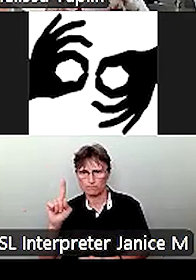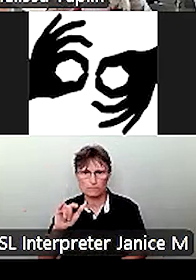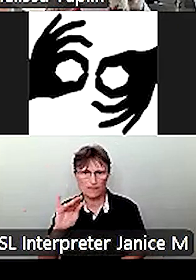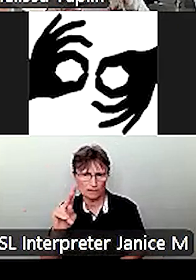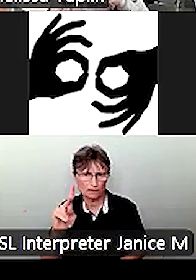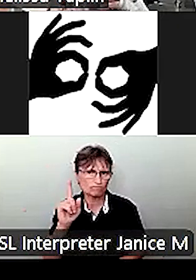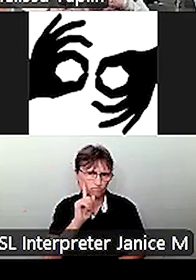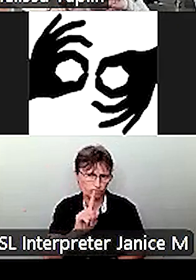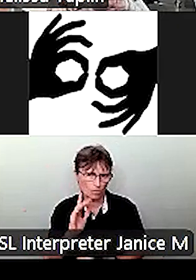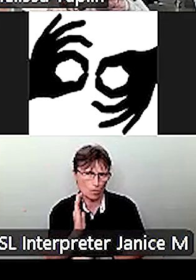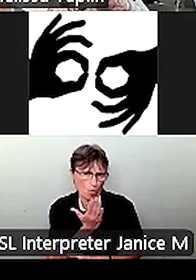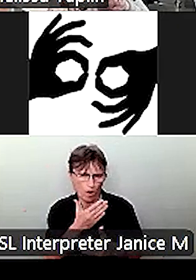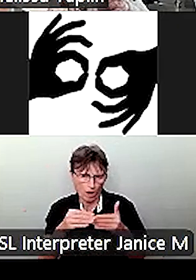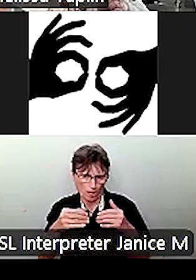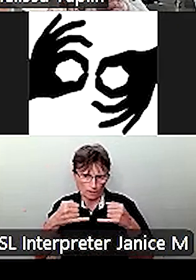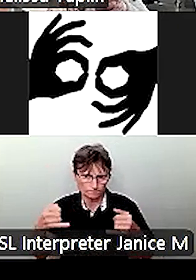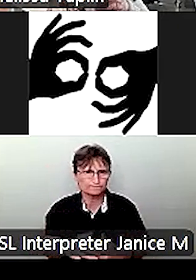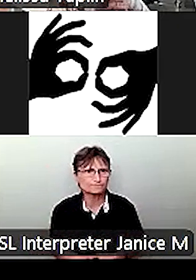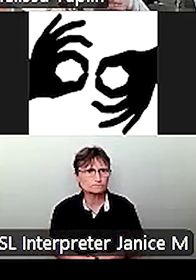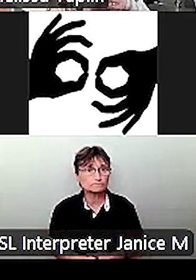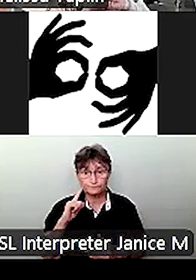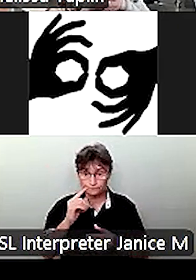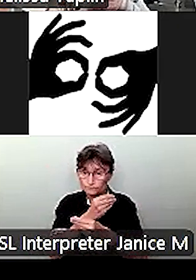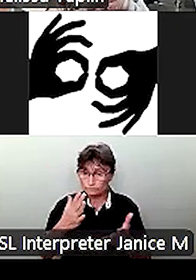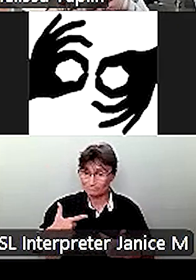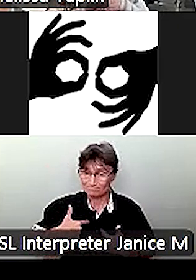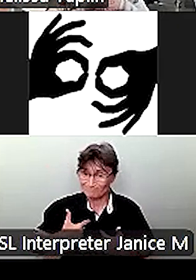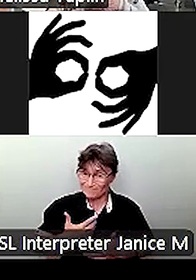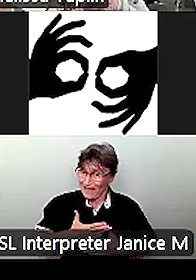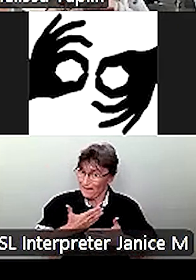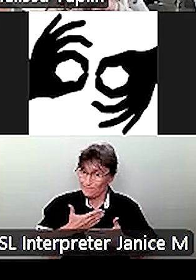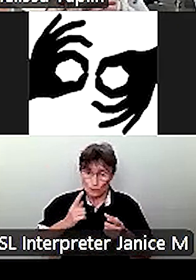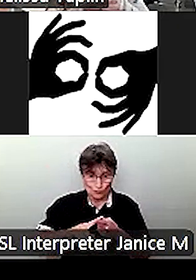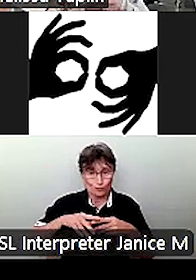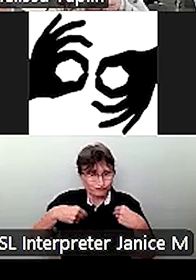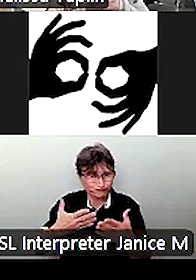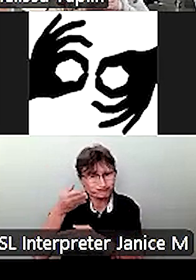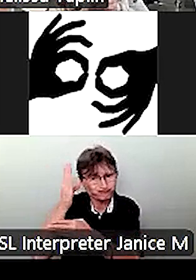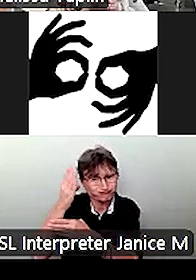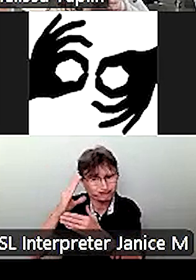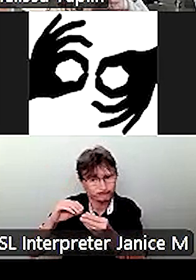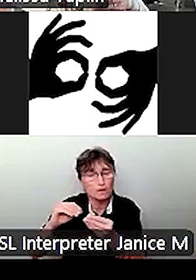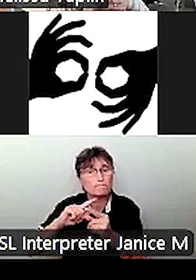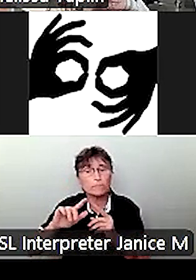So while I am very pleased to be presenting this information today, your contacts going forward for